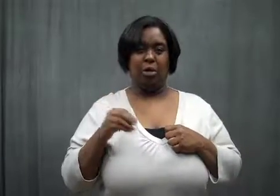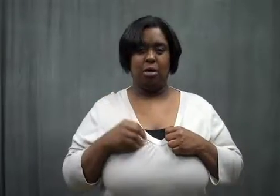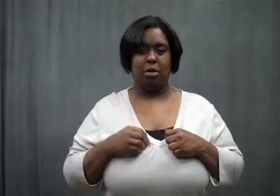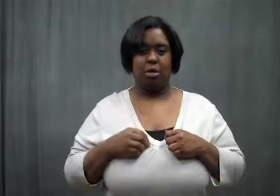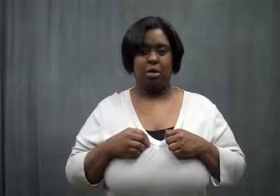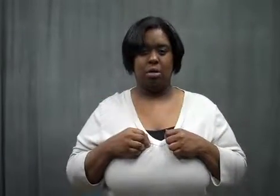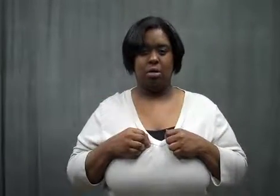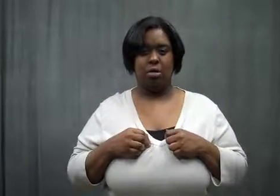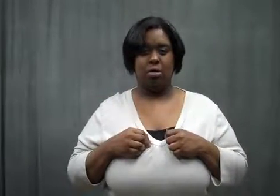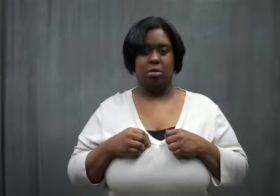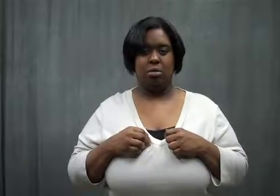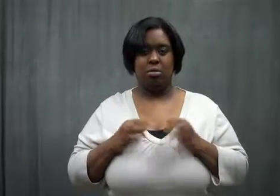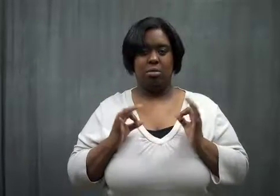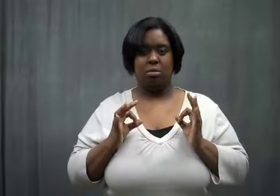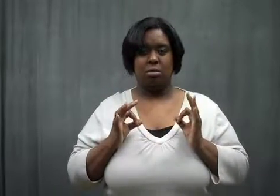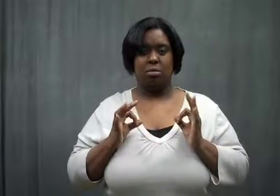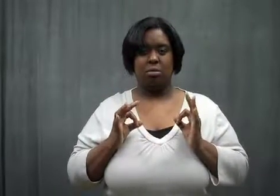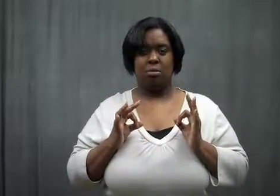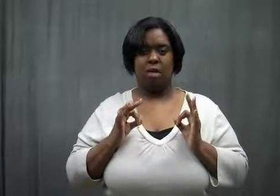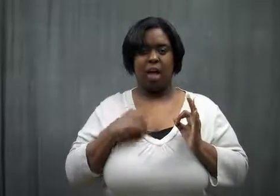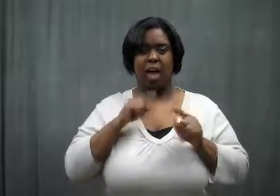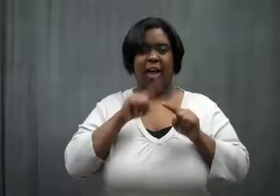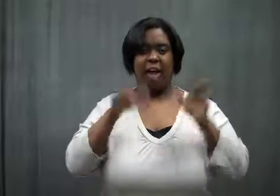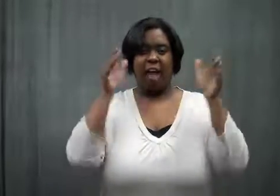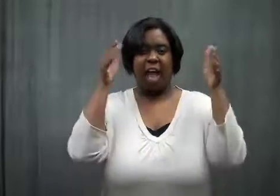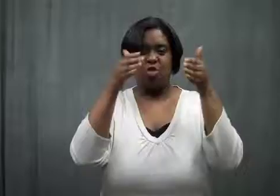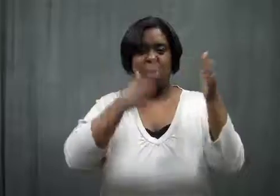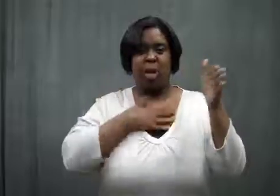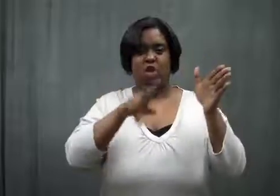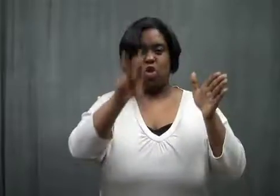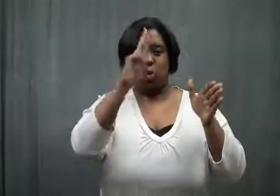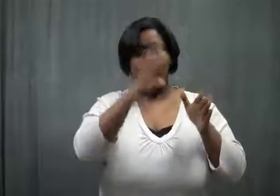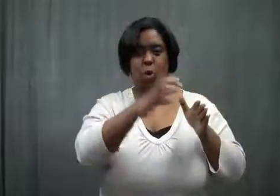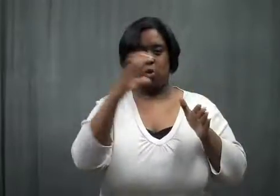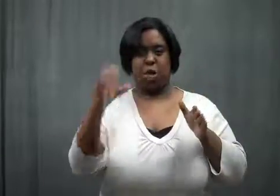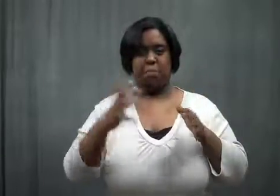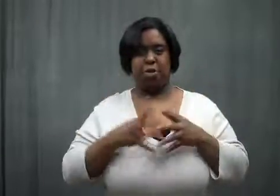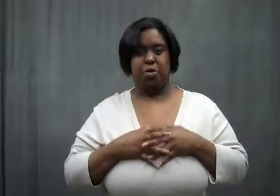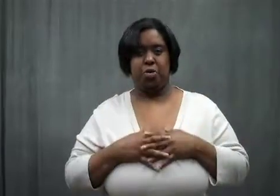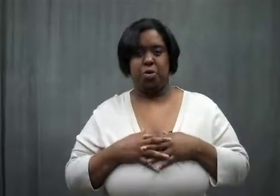I couldn't focus on the stupid closed captioning!